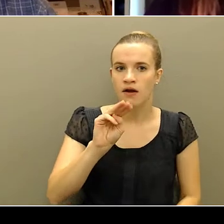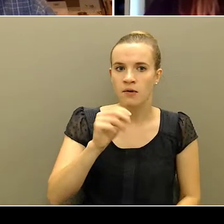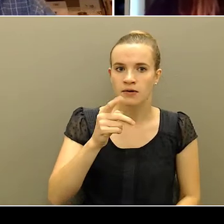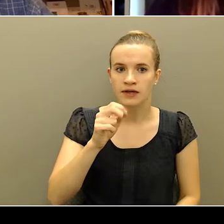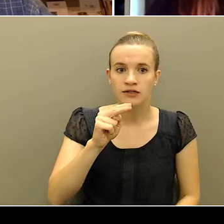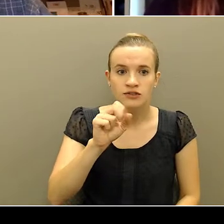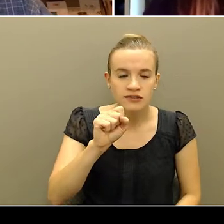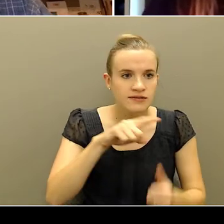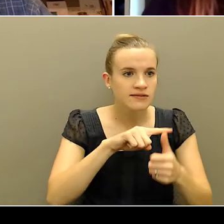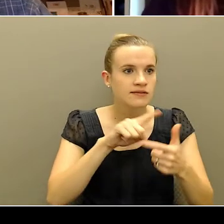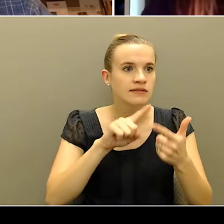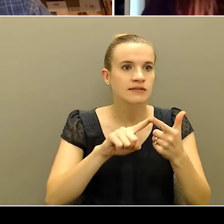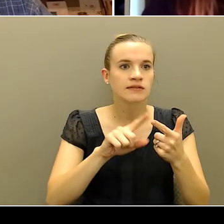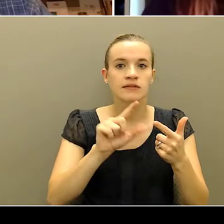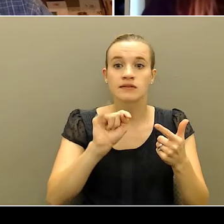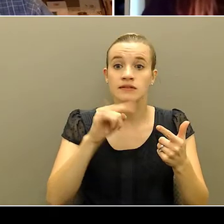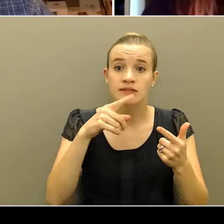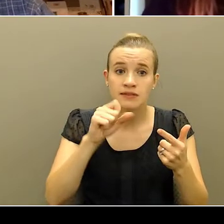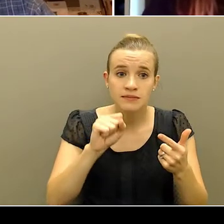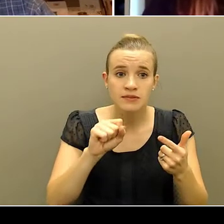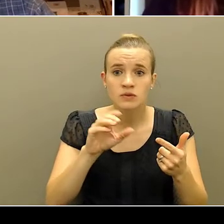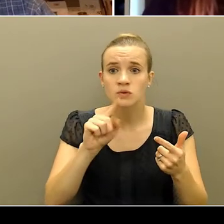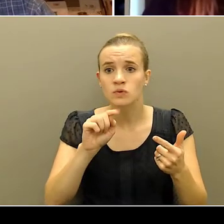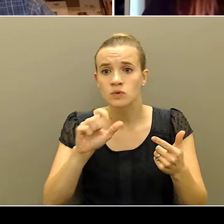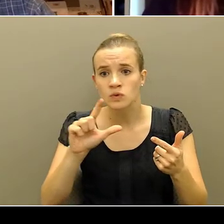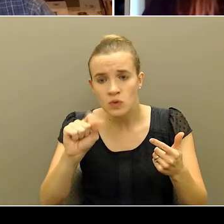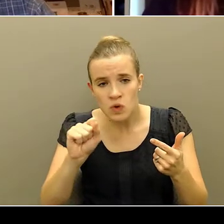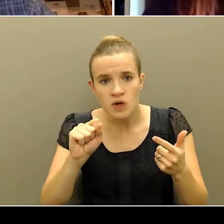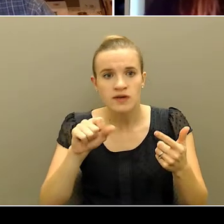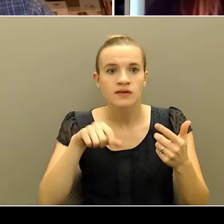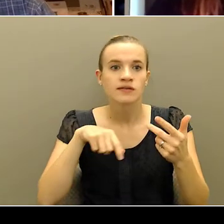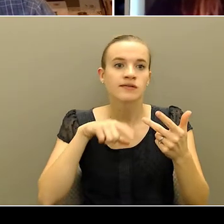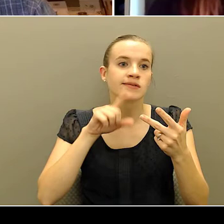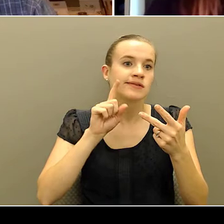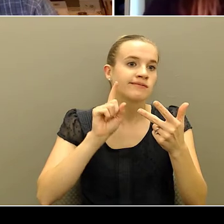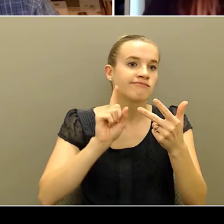tips and tools, you know, great, great organization, I think so, like you said,